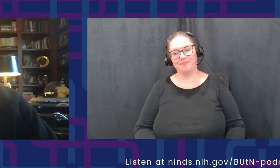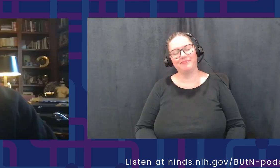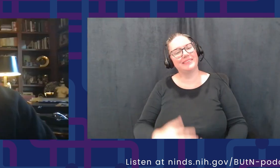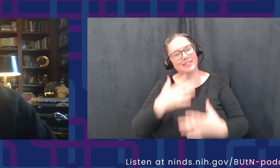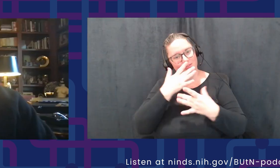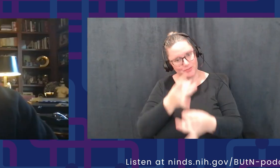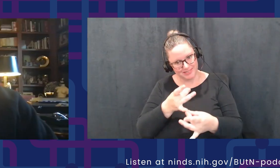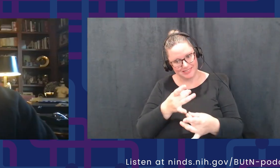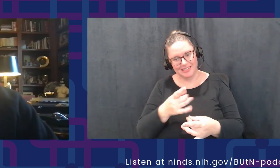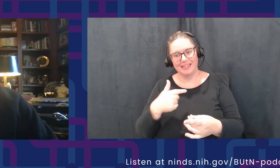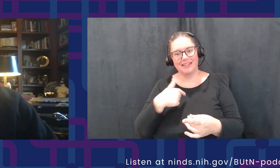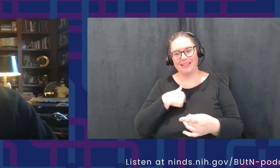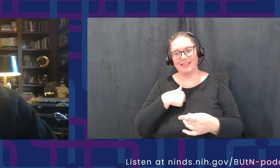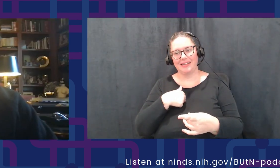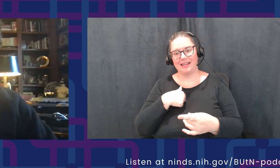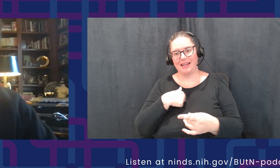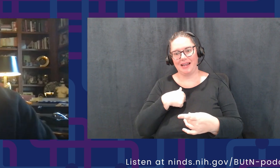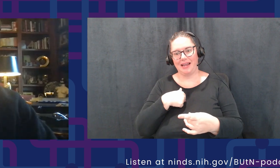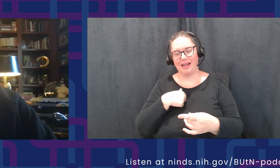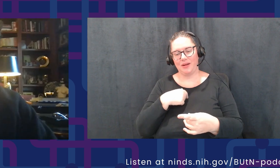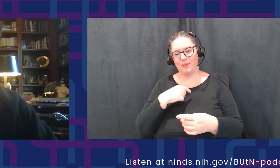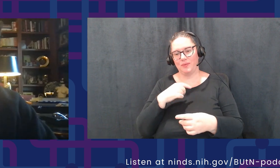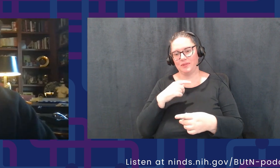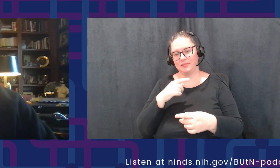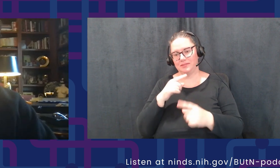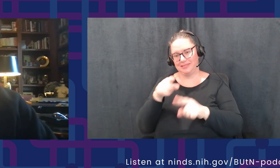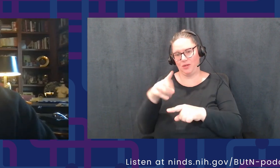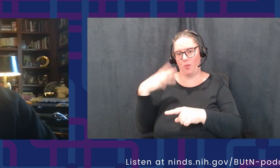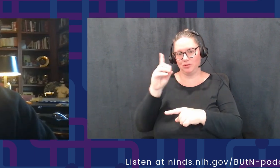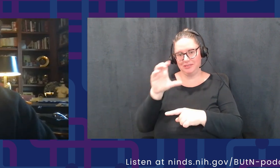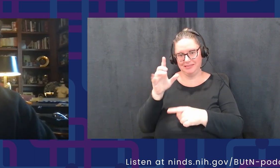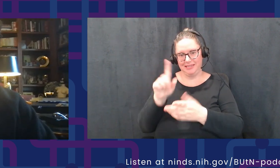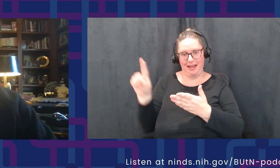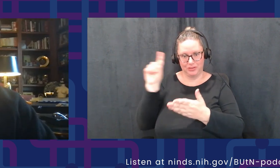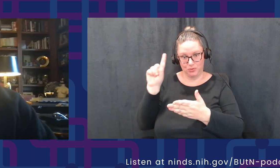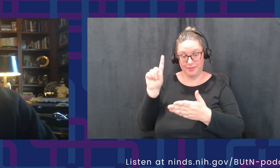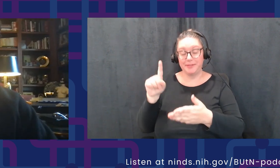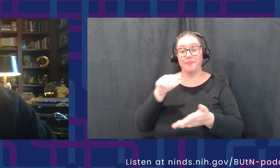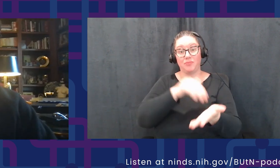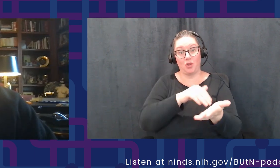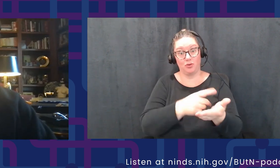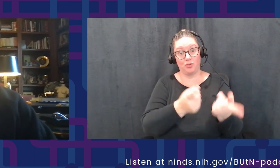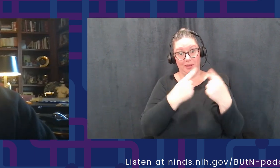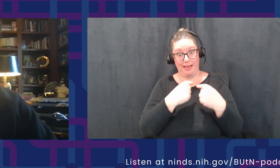Alfredo Quiñones-Hinojosa: It's interesting. I was in Washington, D.C. last week and a doctor came to me and said "Dr.